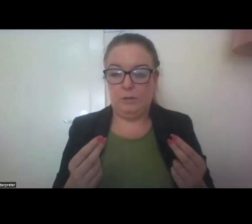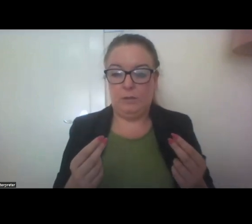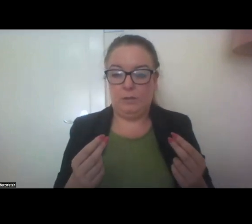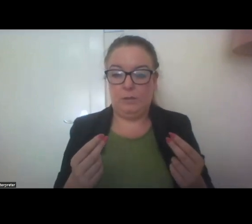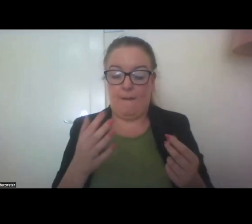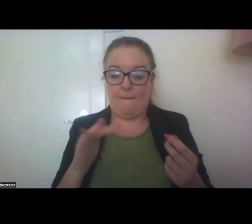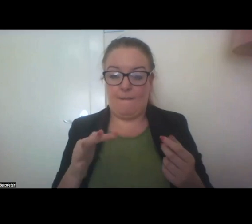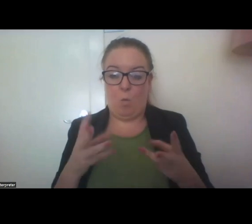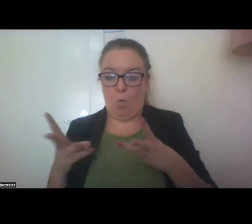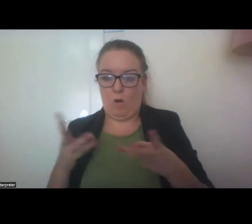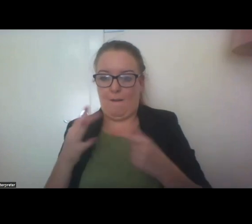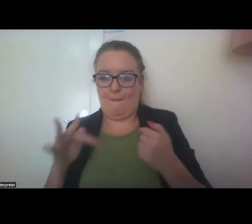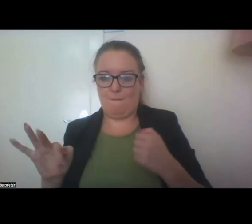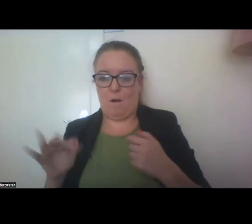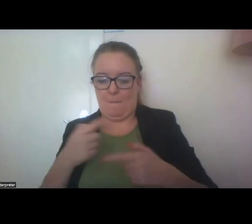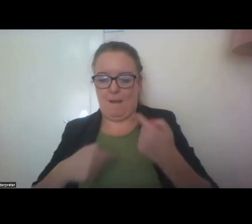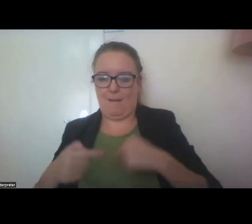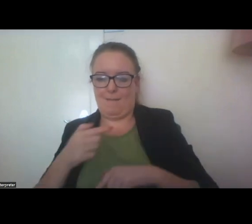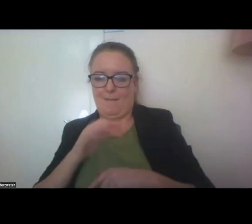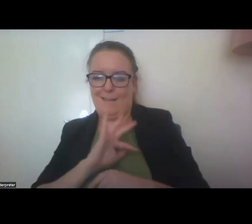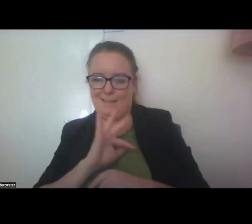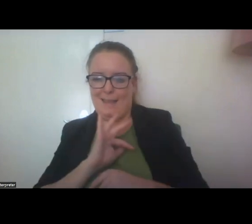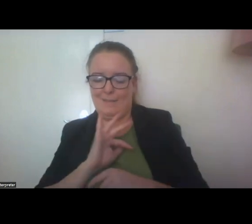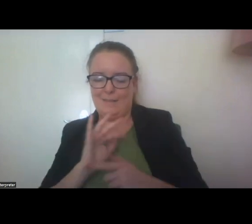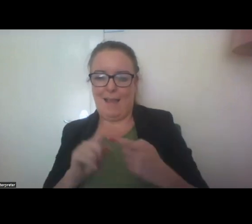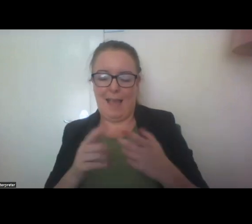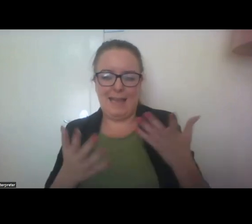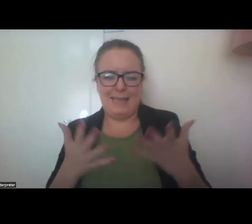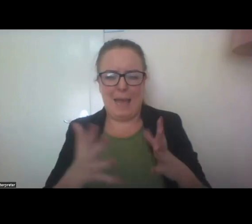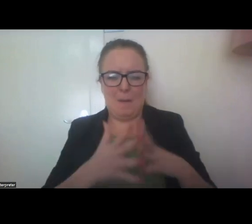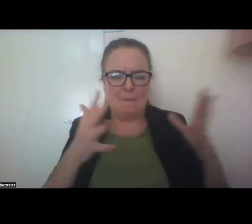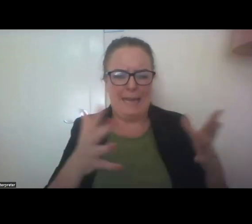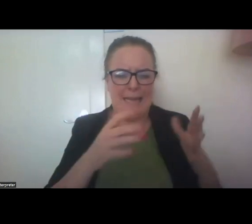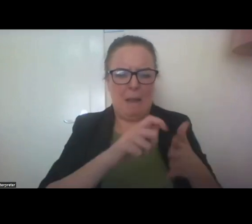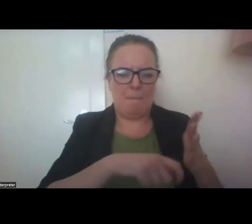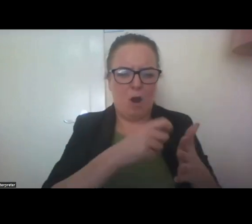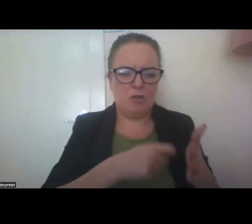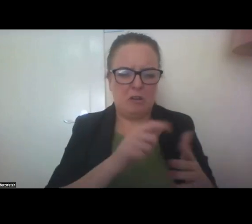and, basically, how big a project it will be. So, there is always that initial fee,